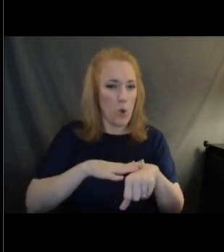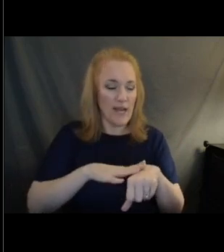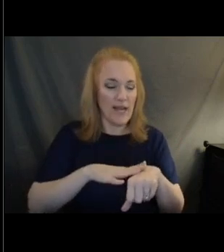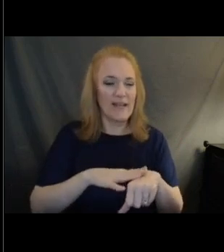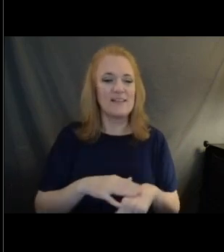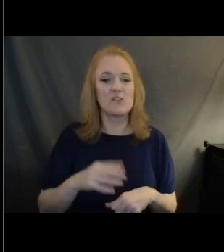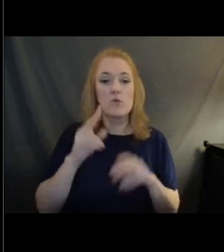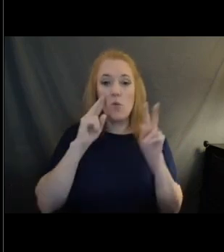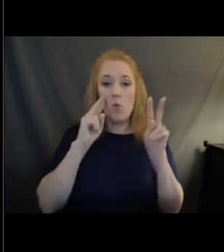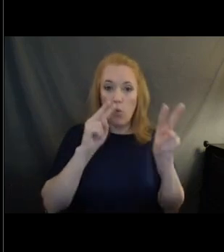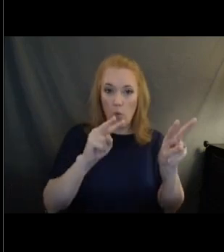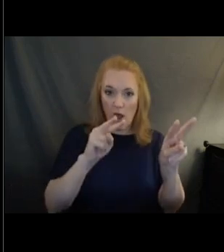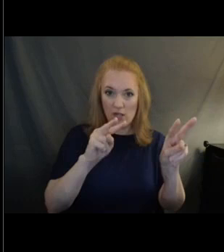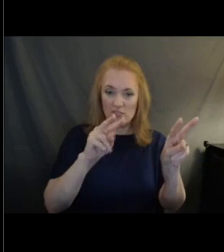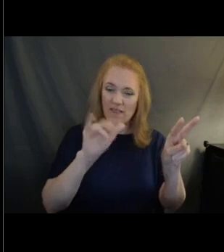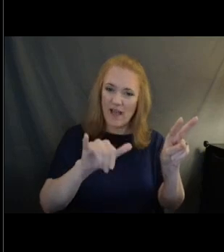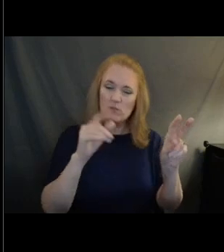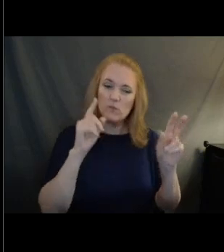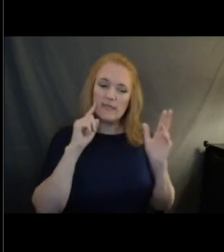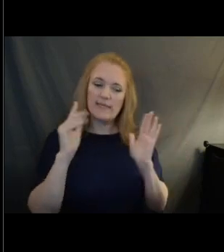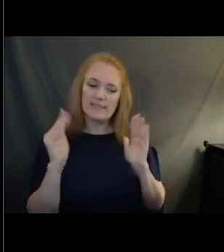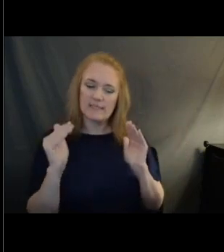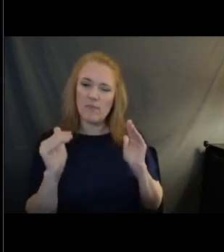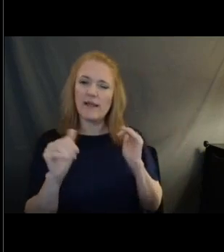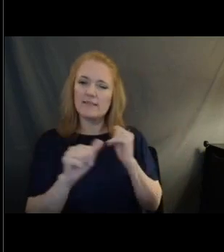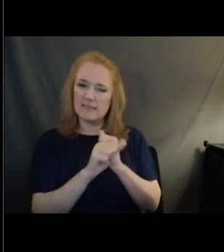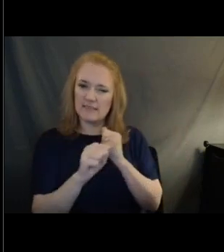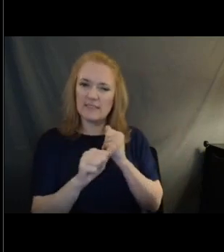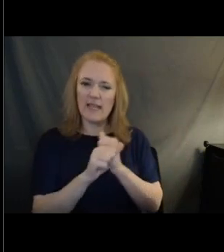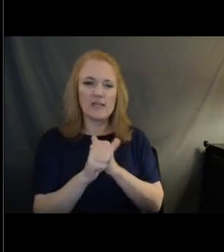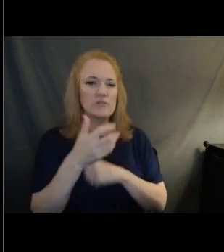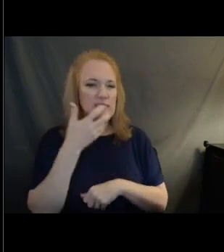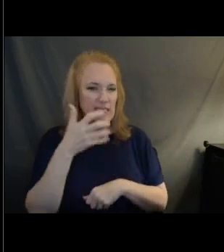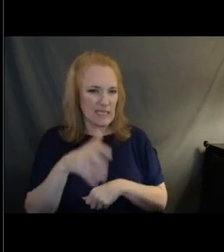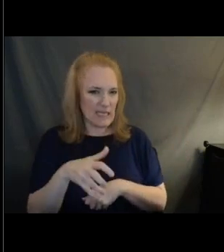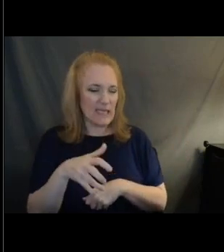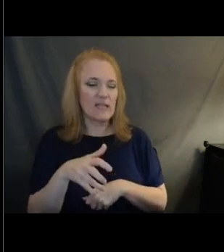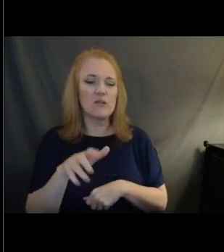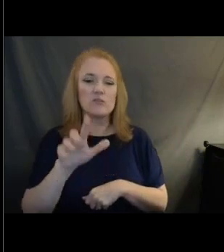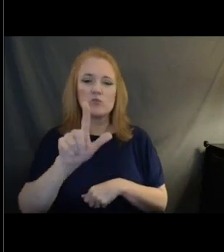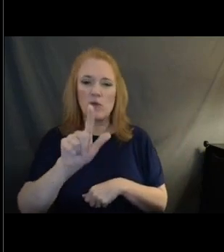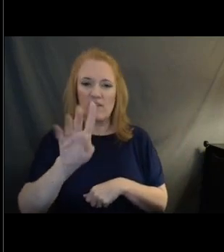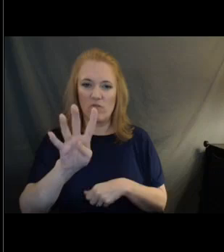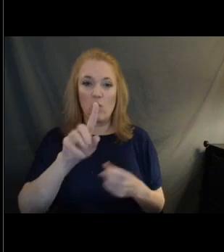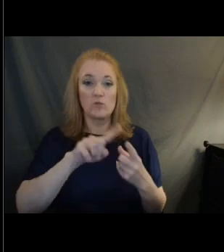watch is issued when we're expecting dangerous and impactful heat, generally 24 to 72 hours in